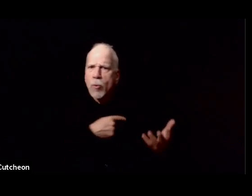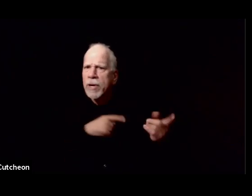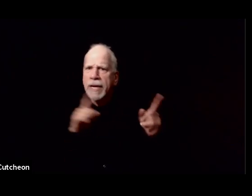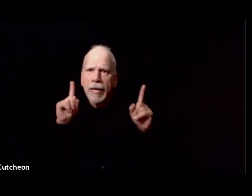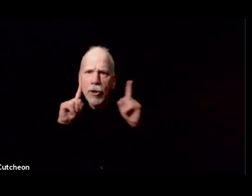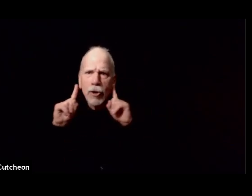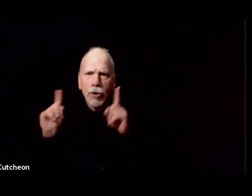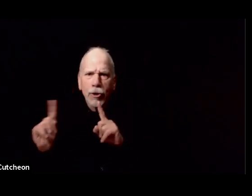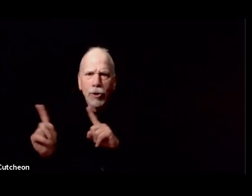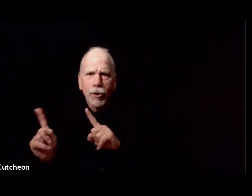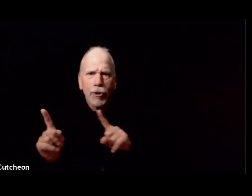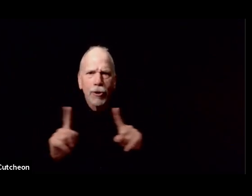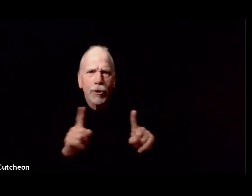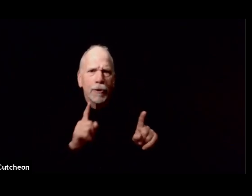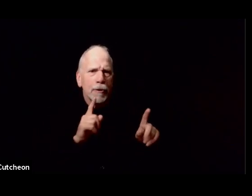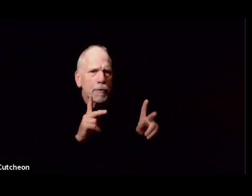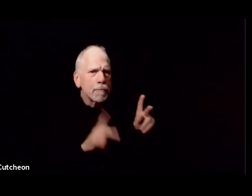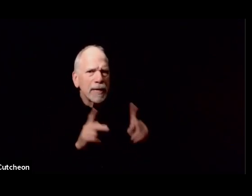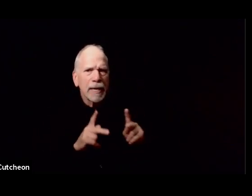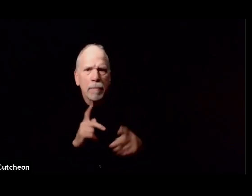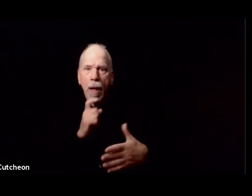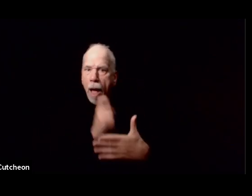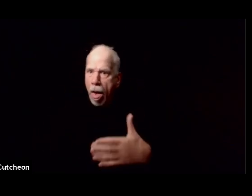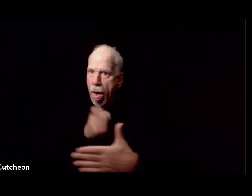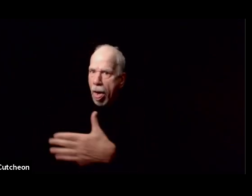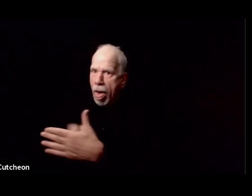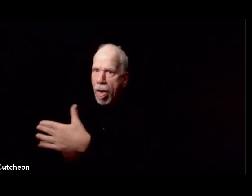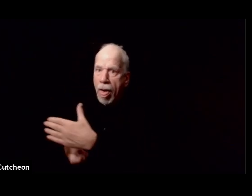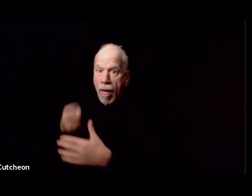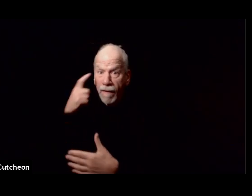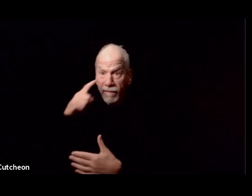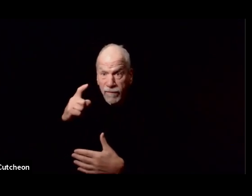tests and more specifically in the last week reports that their insurers are telling them